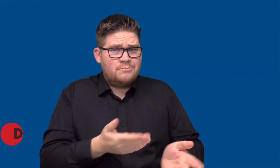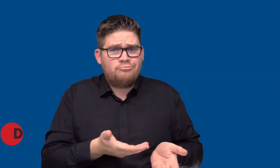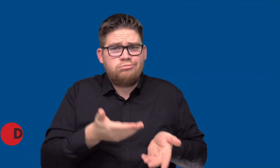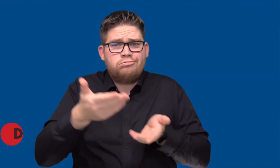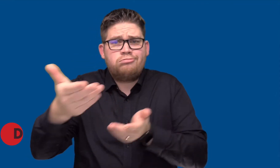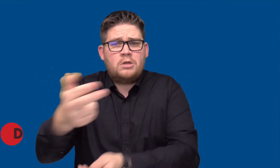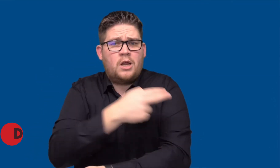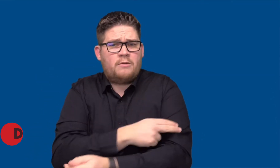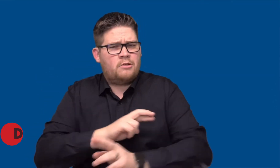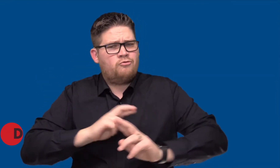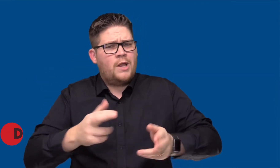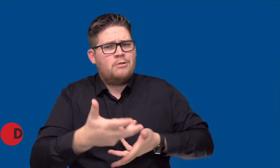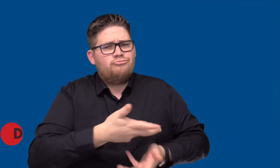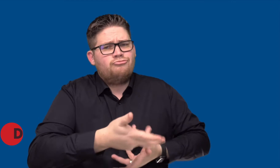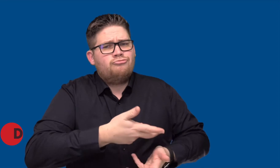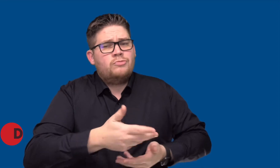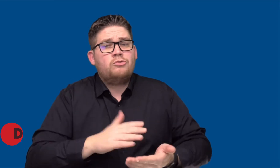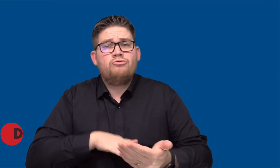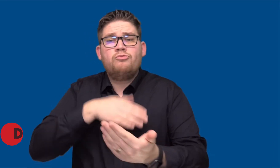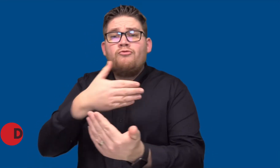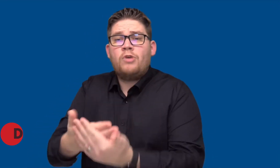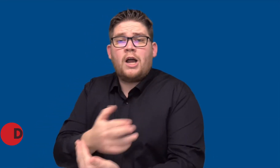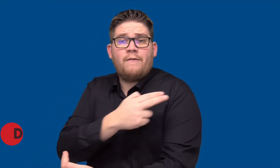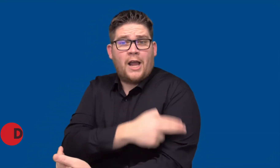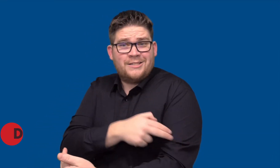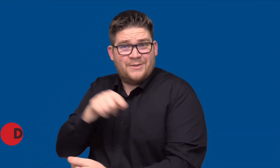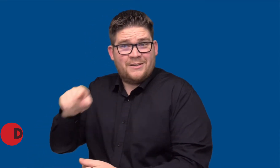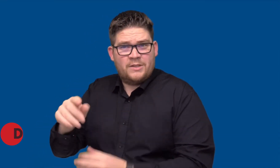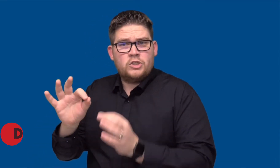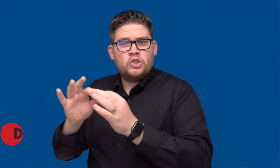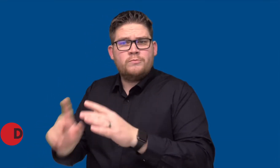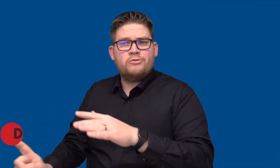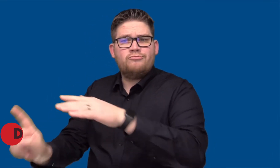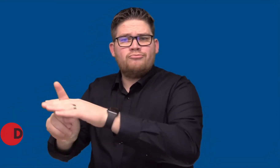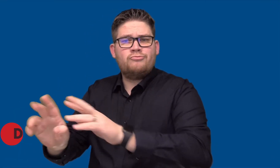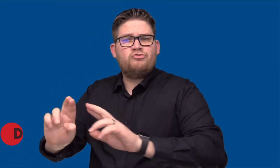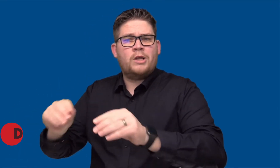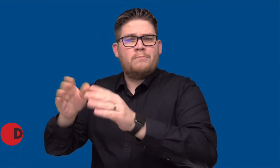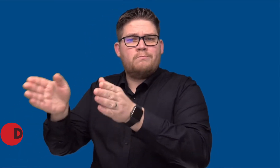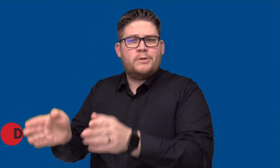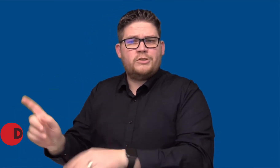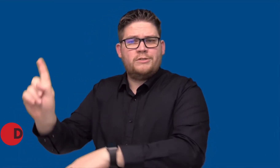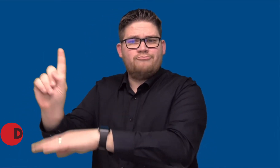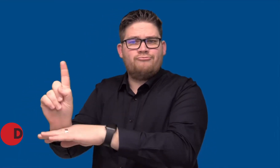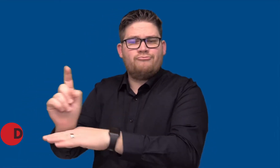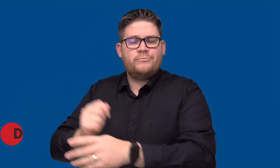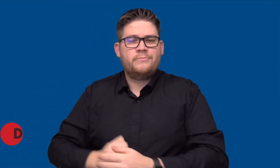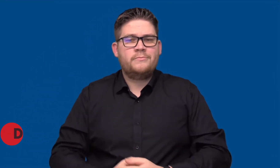and the paramedics are better equipped to handle Deaf and Deaf-Blind and Hard of Hearing patients until they reach hospital and an interpreter is readily available.